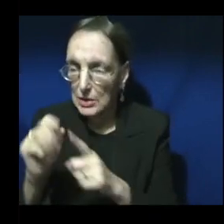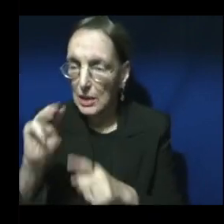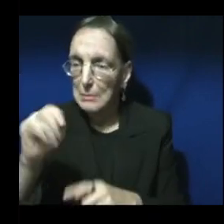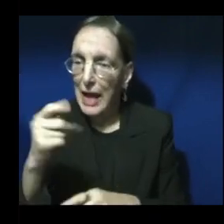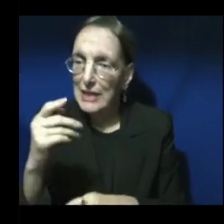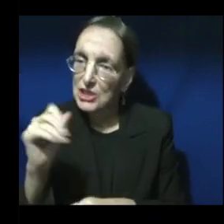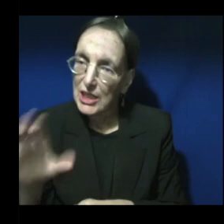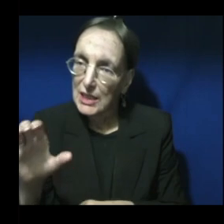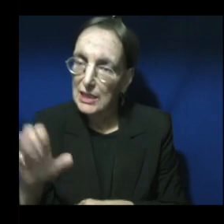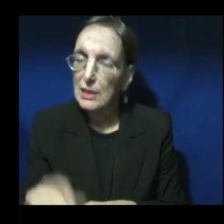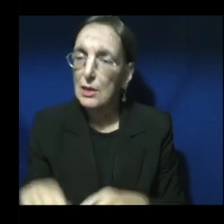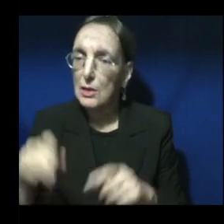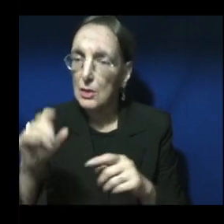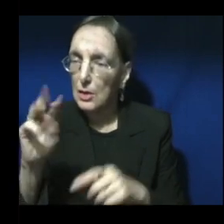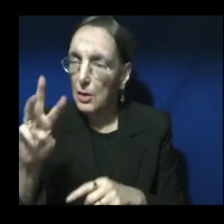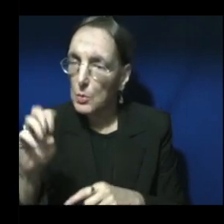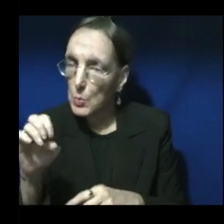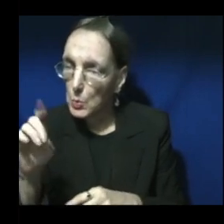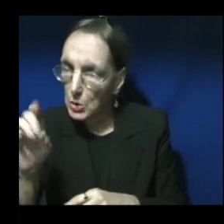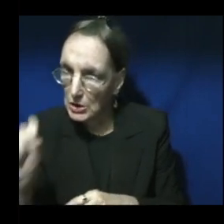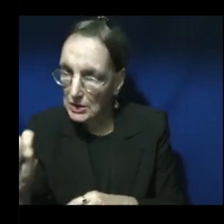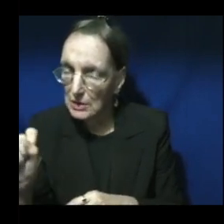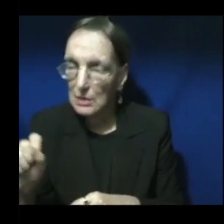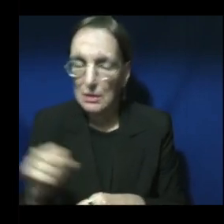right? What’s new? We’ve been using language for thousands of years at this point. What’s